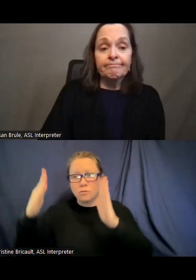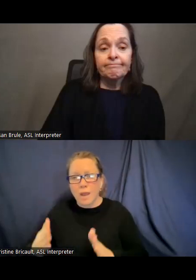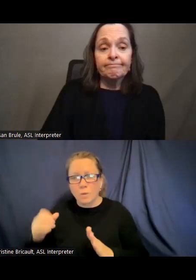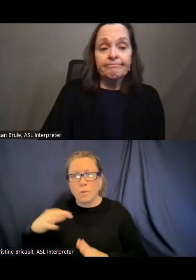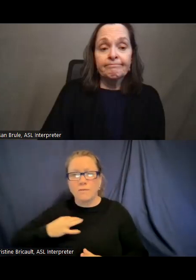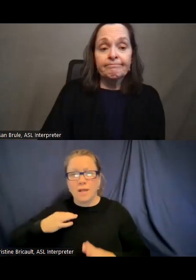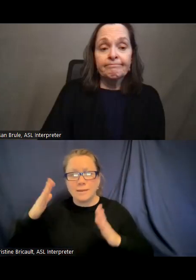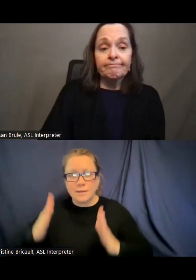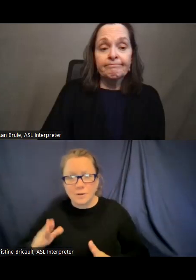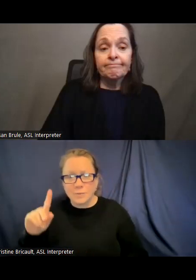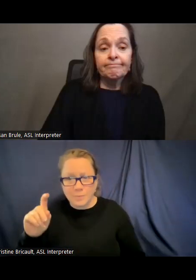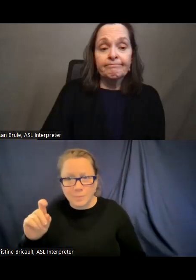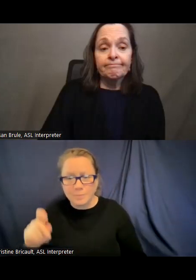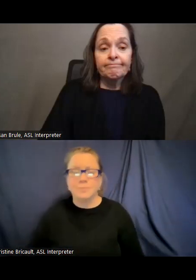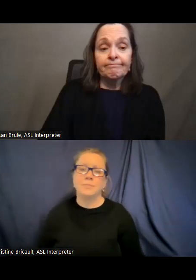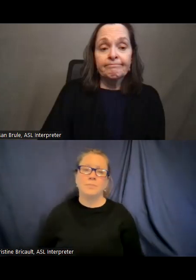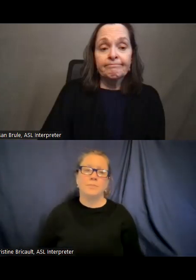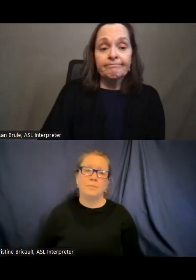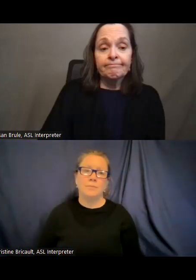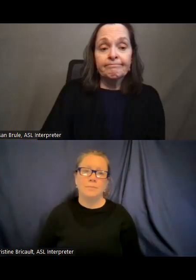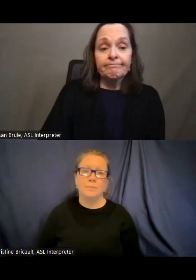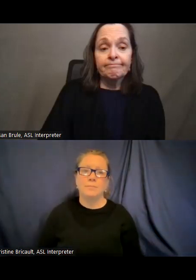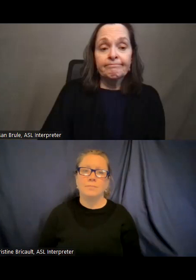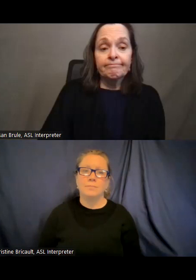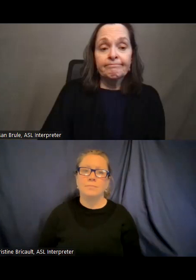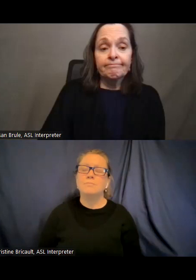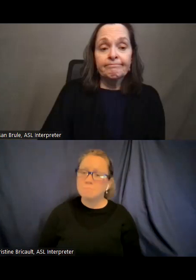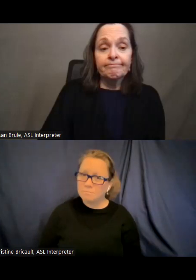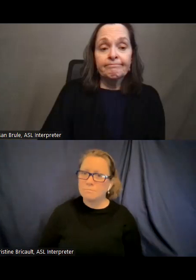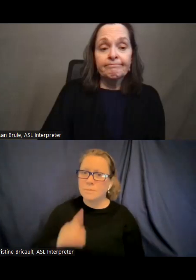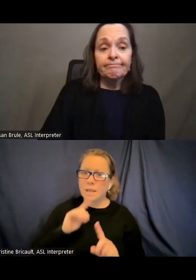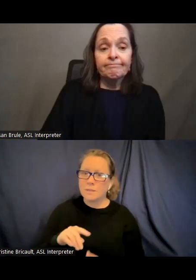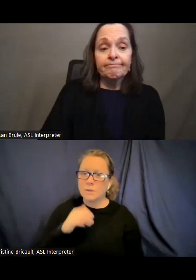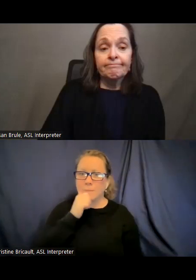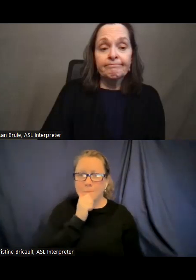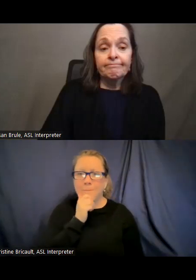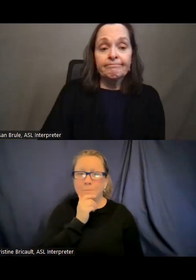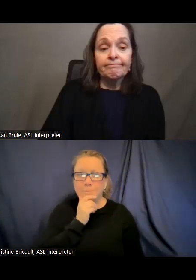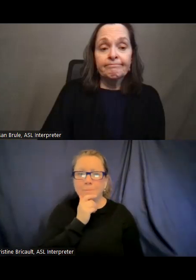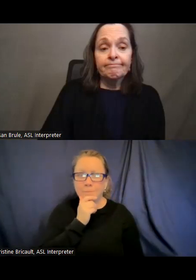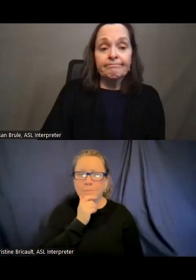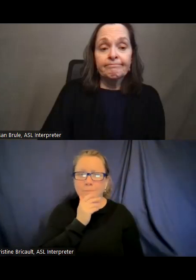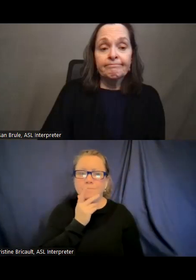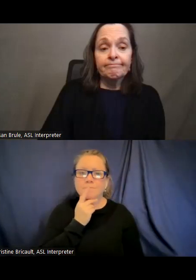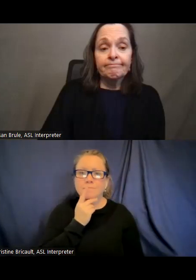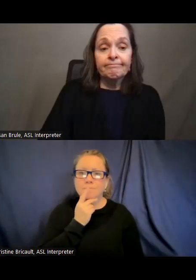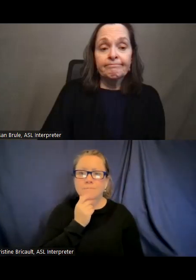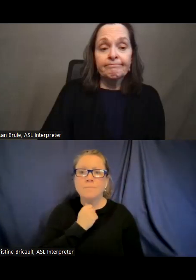Uhm, I feel the best practice